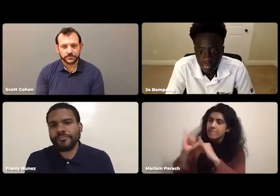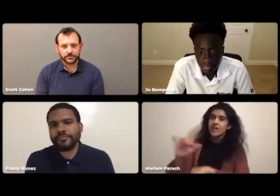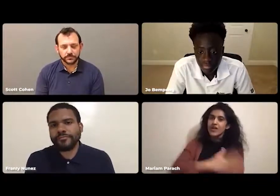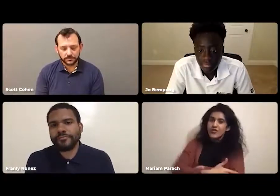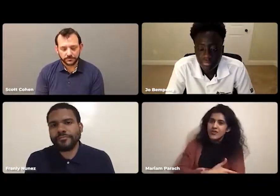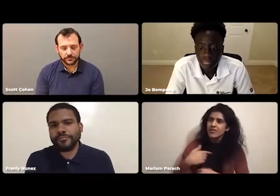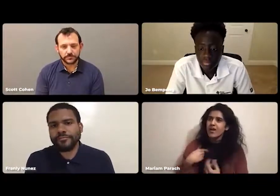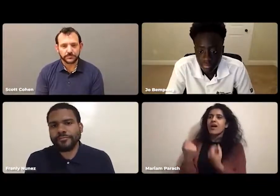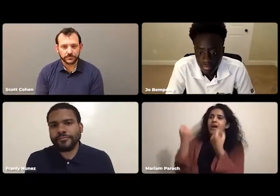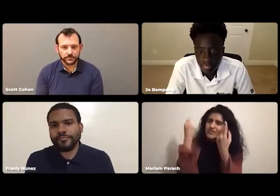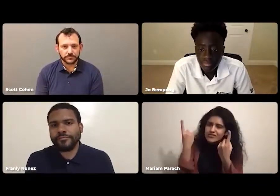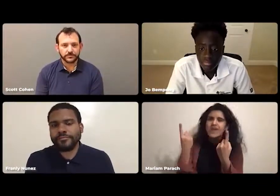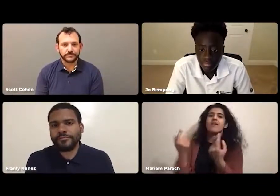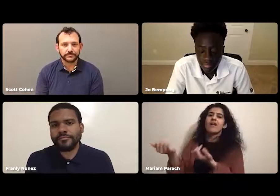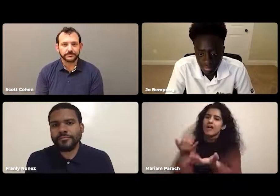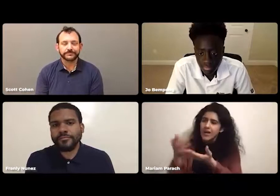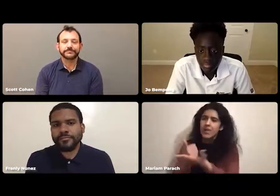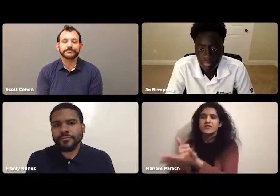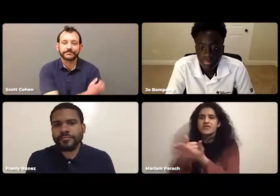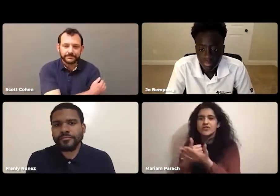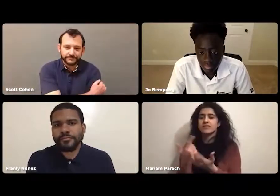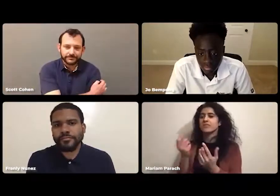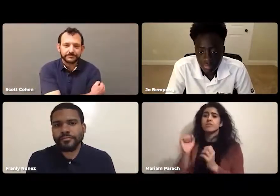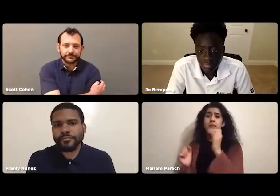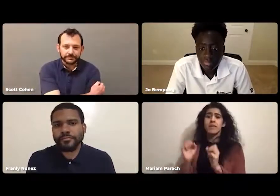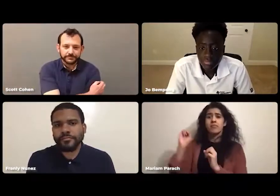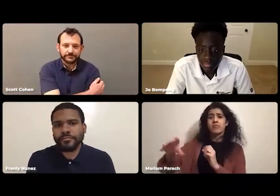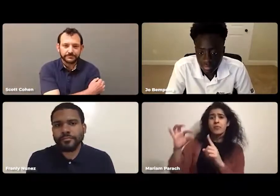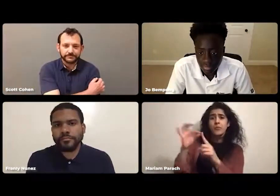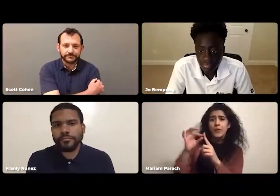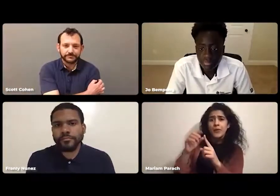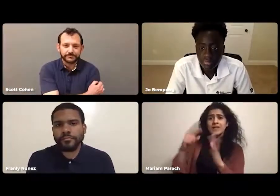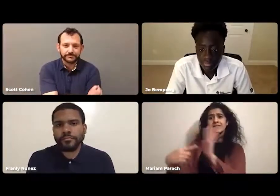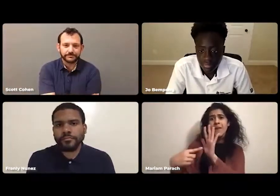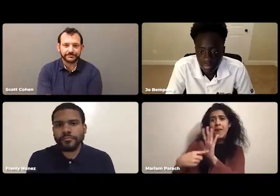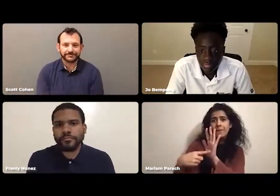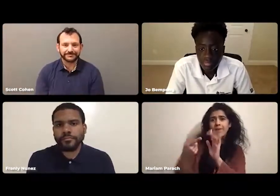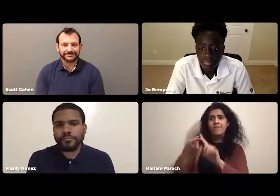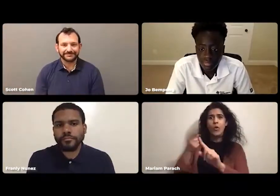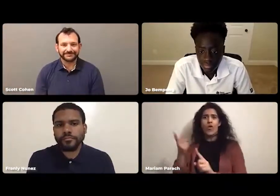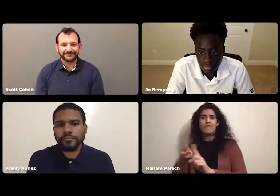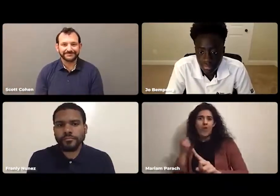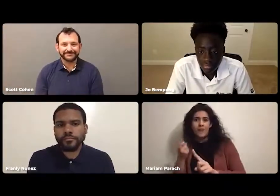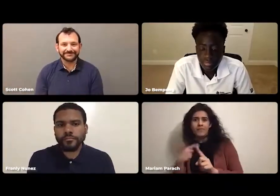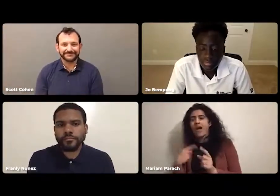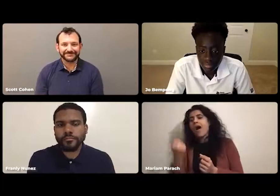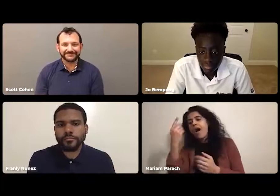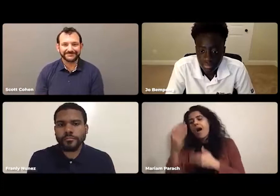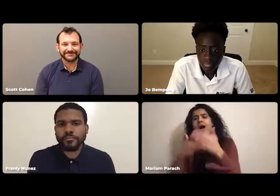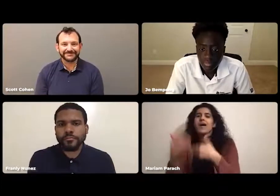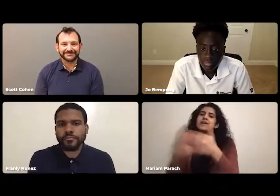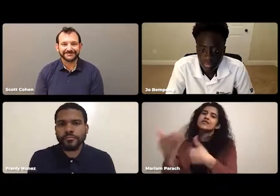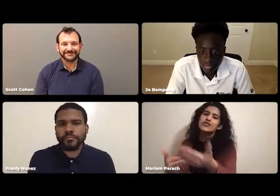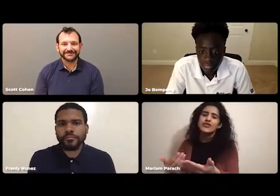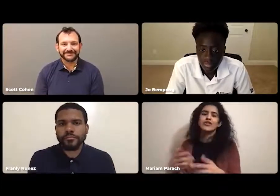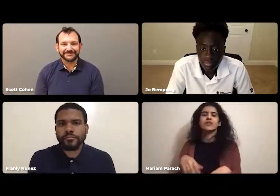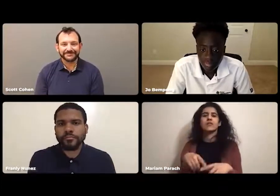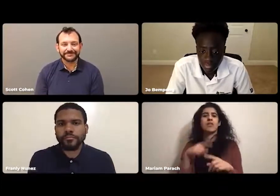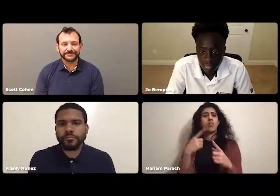But, when you find other people who are like yourself, then it's easier to engage.